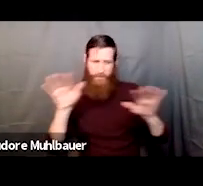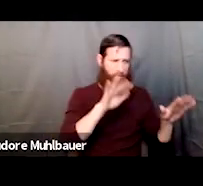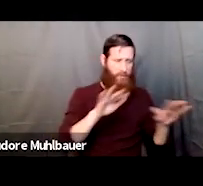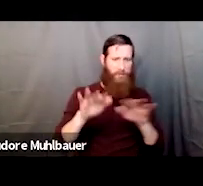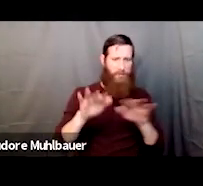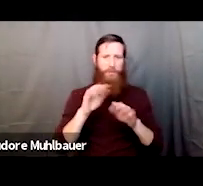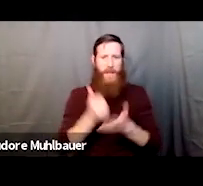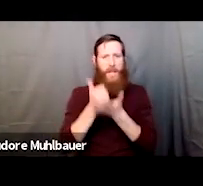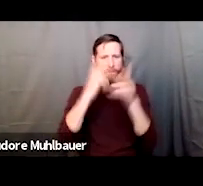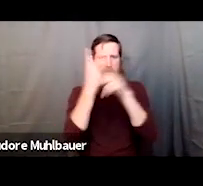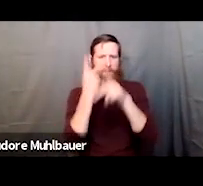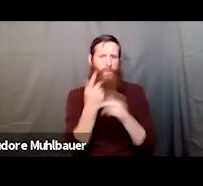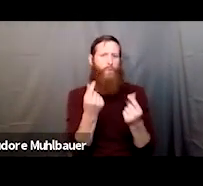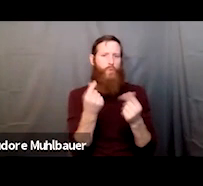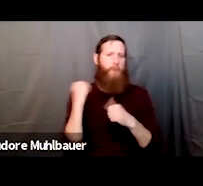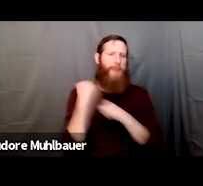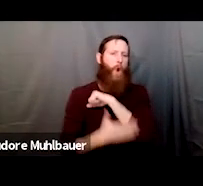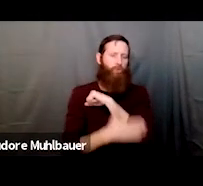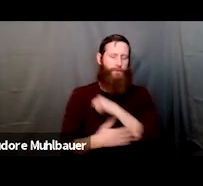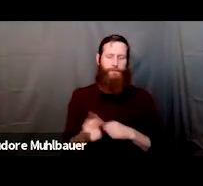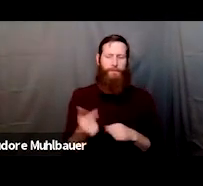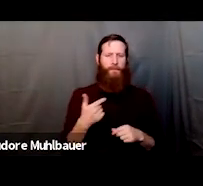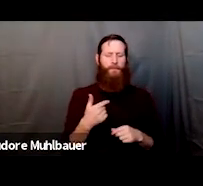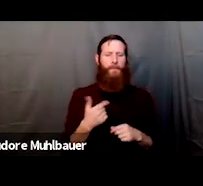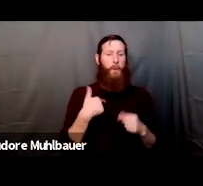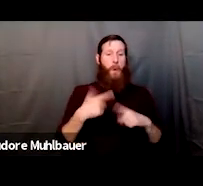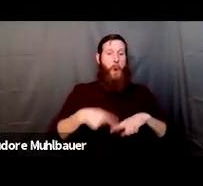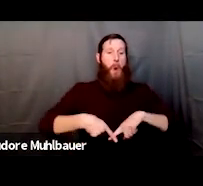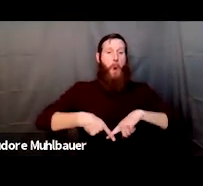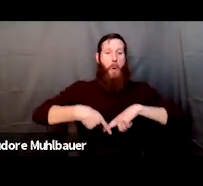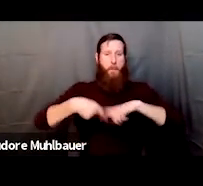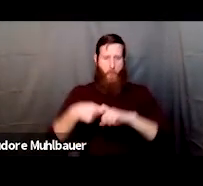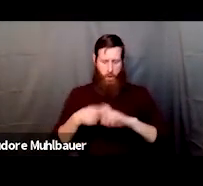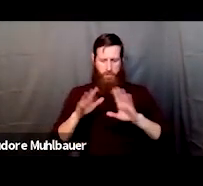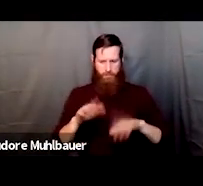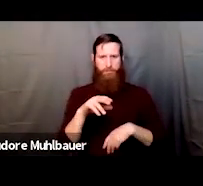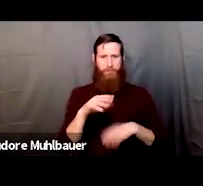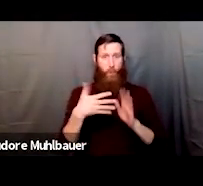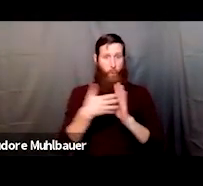when we travel in the backcountry. I will take a pause now, unstable snow is kind of a big topic, and ask for any questions.